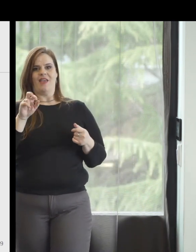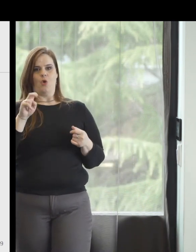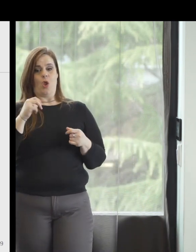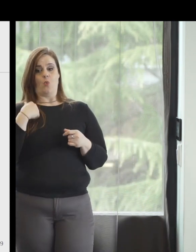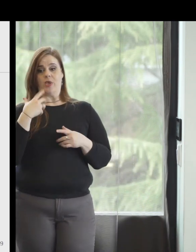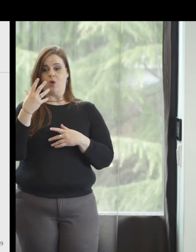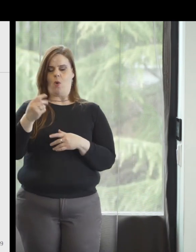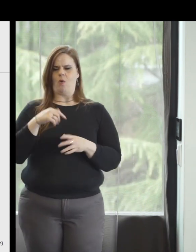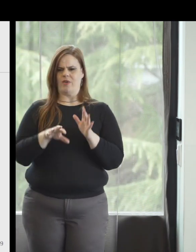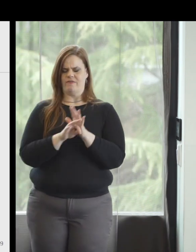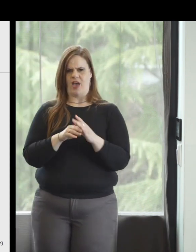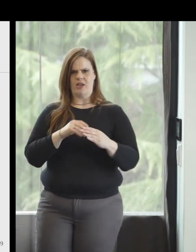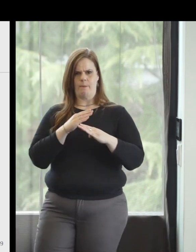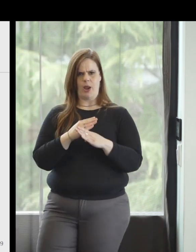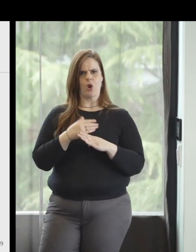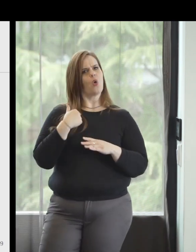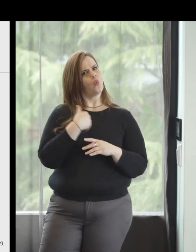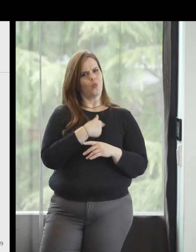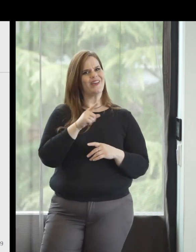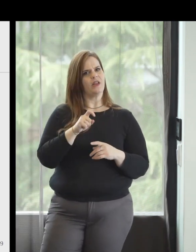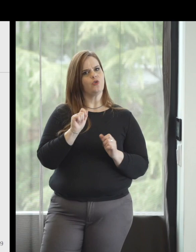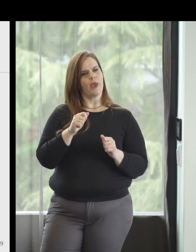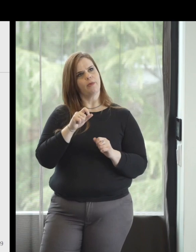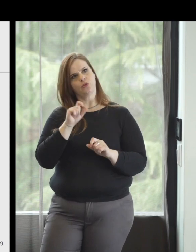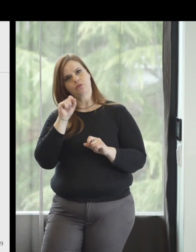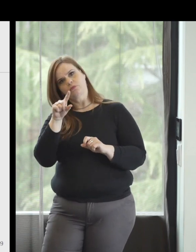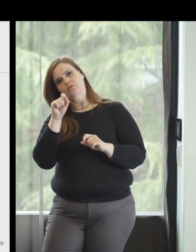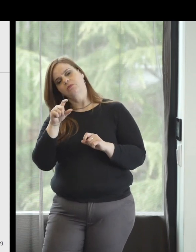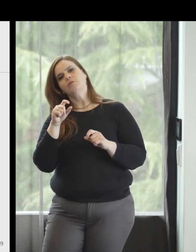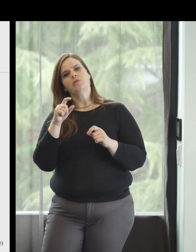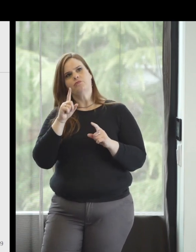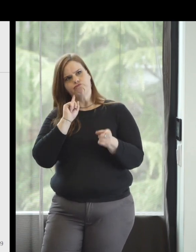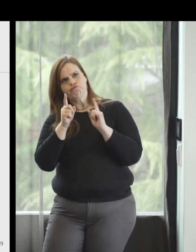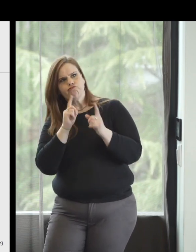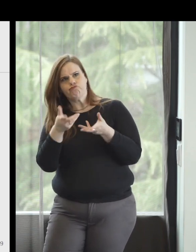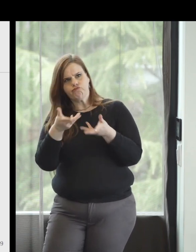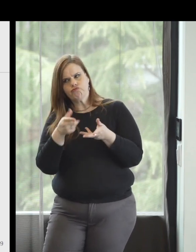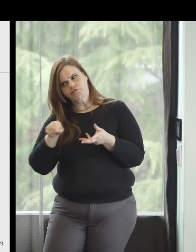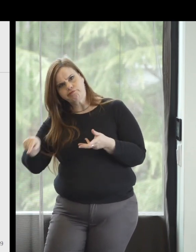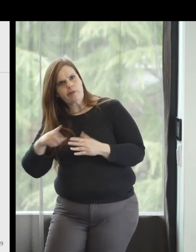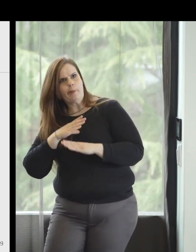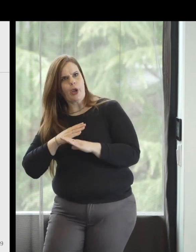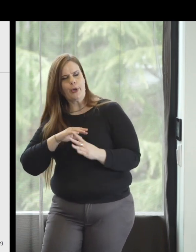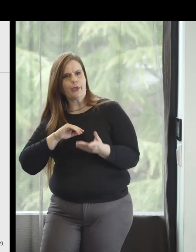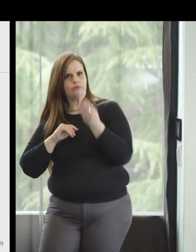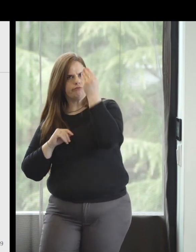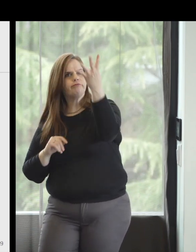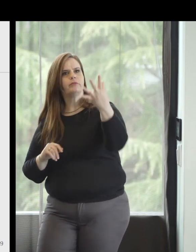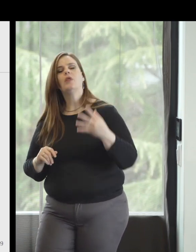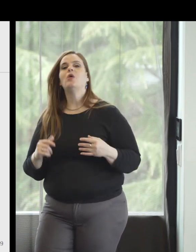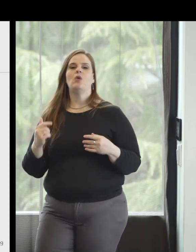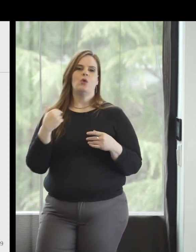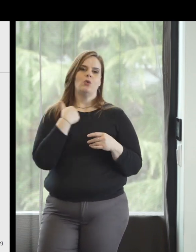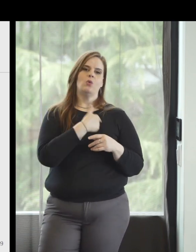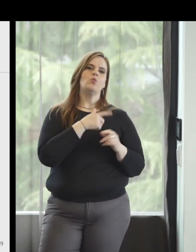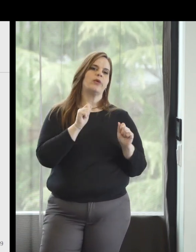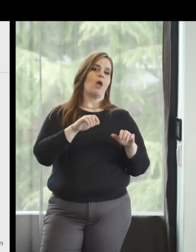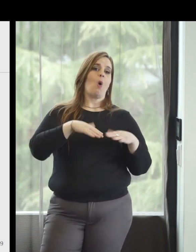need to be able to have that conversation with you about it. And we found open street map to be a really